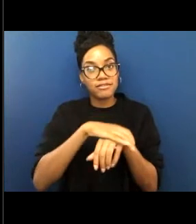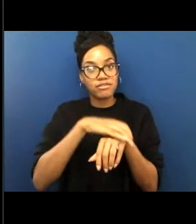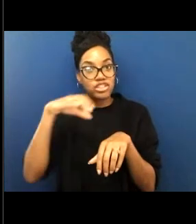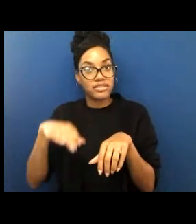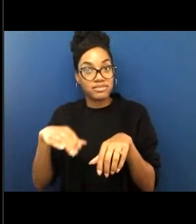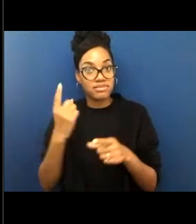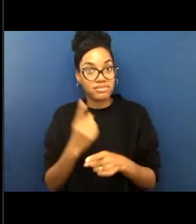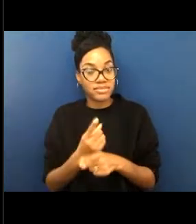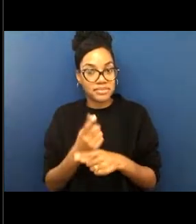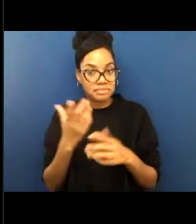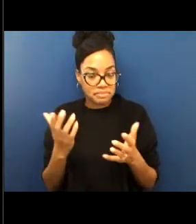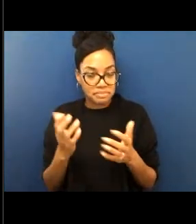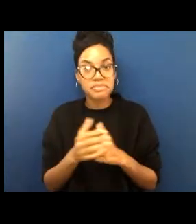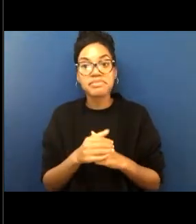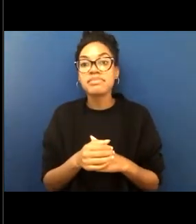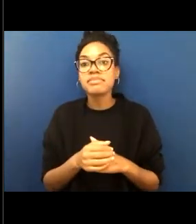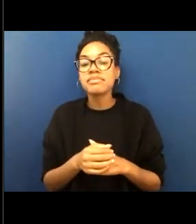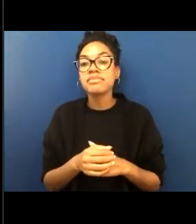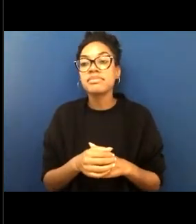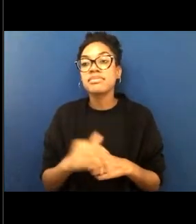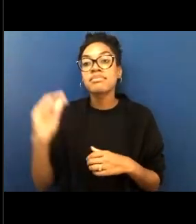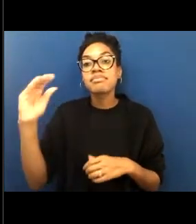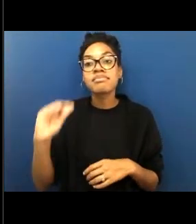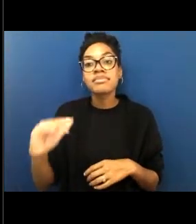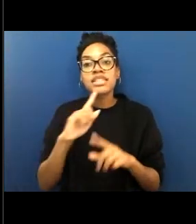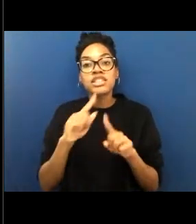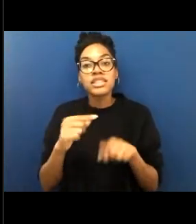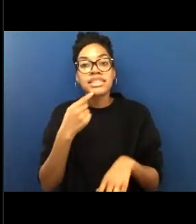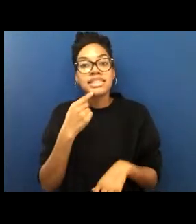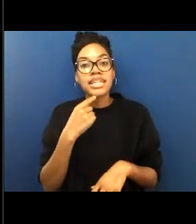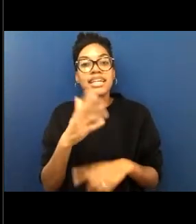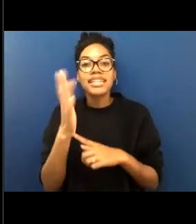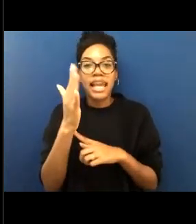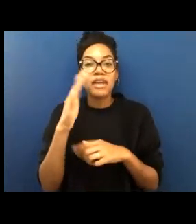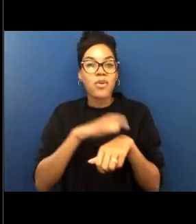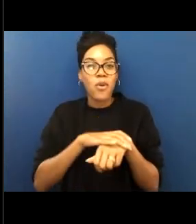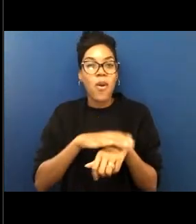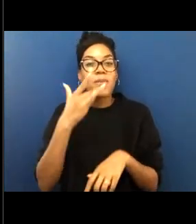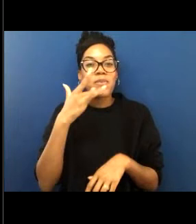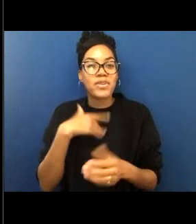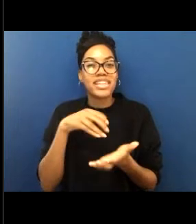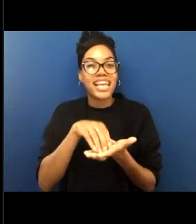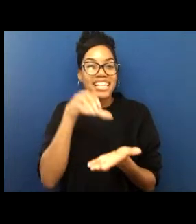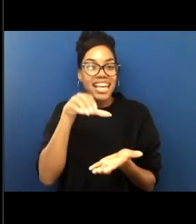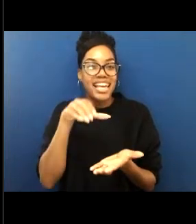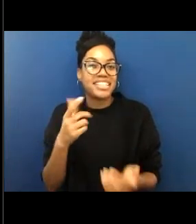Texas is thinking that you count the number of candles on their birthday cake. I think that he's kidding on that one.